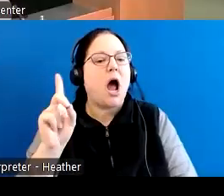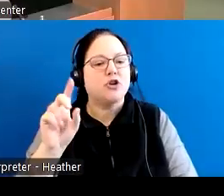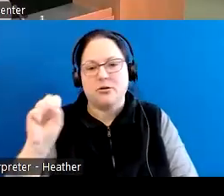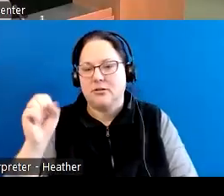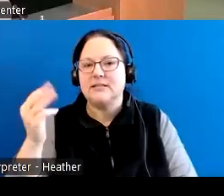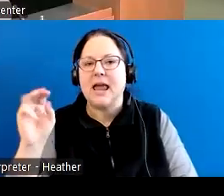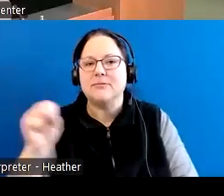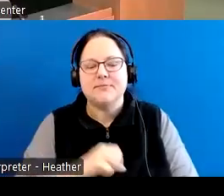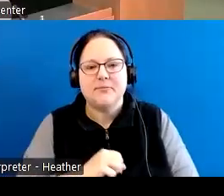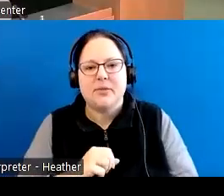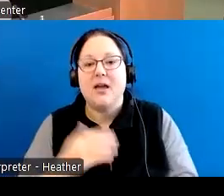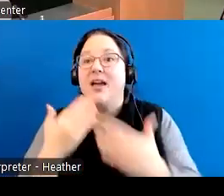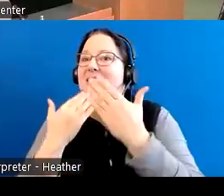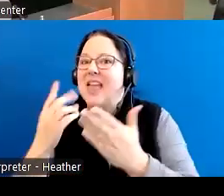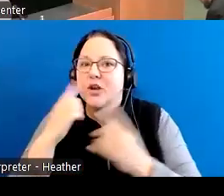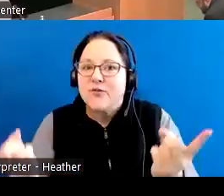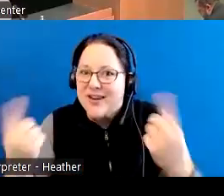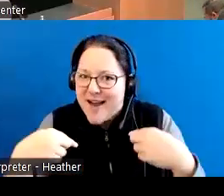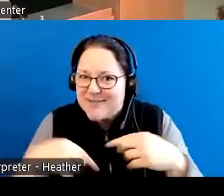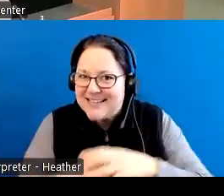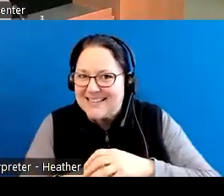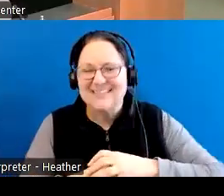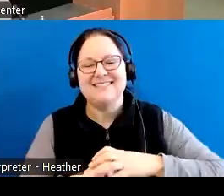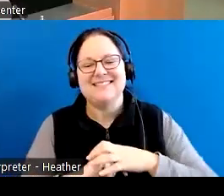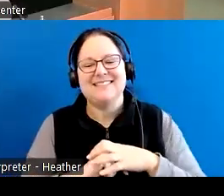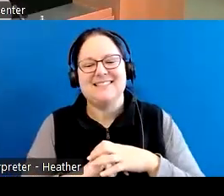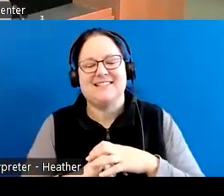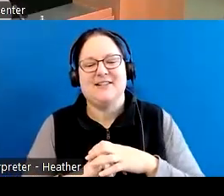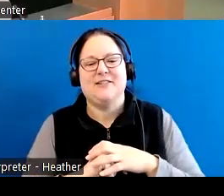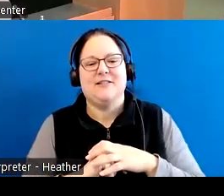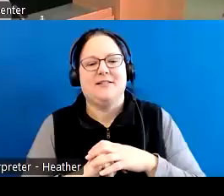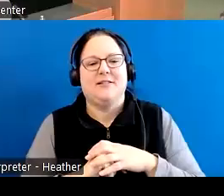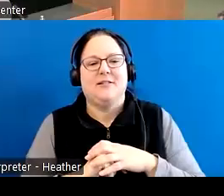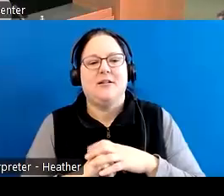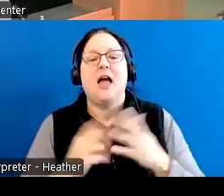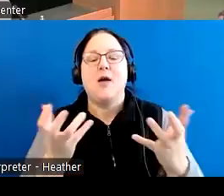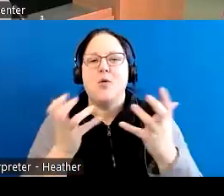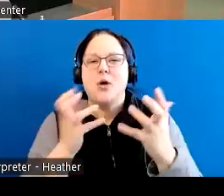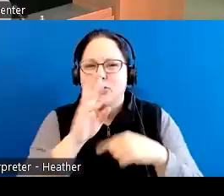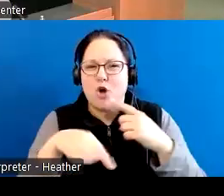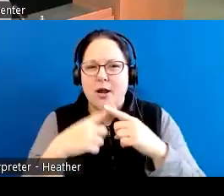Hi everyone. Thanks for coming. um we will talk a little bit about what this pathway is and and